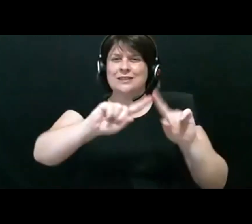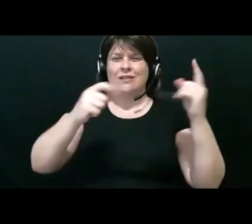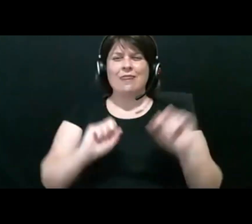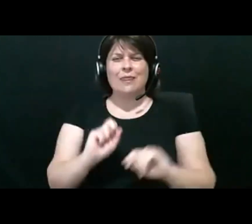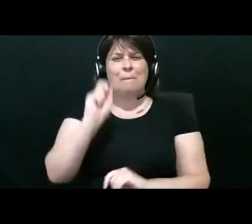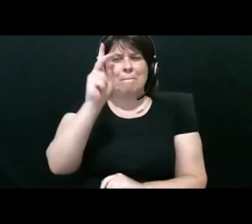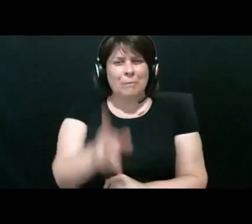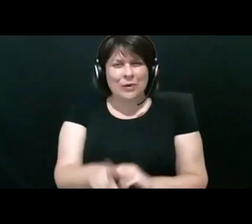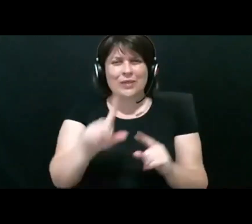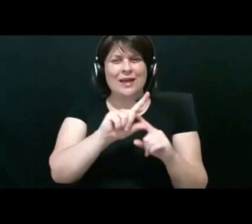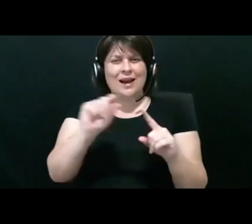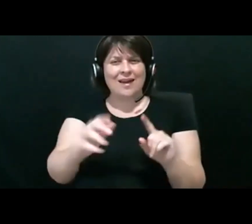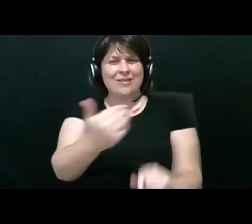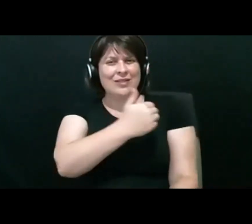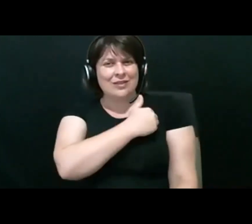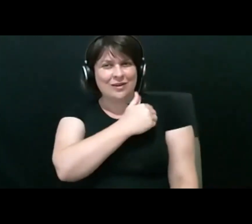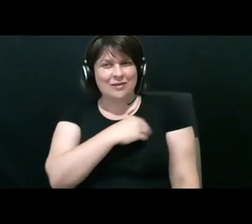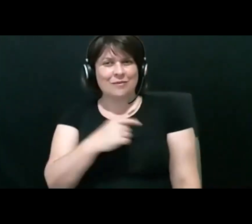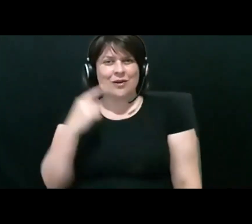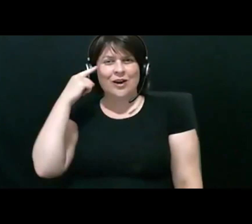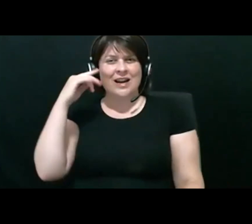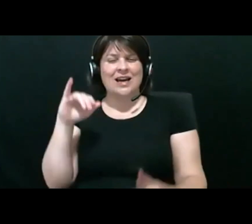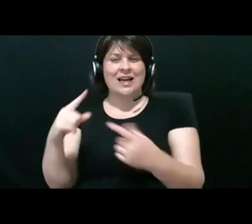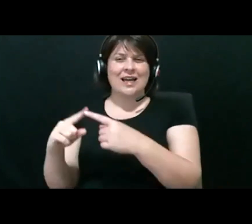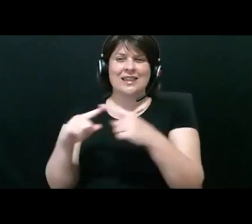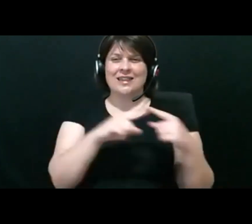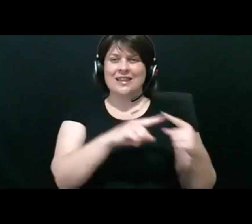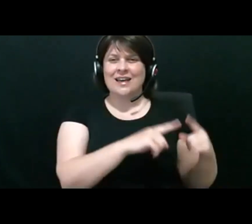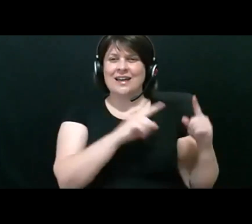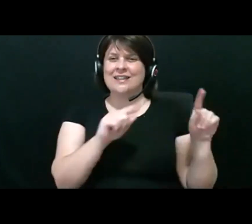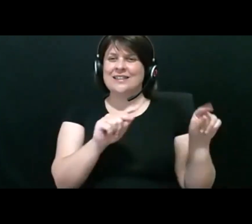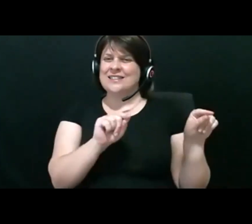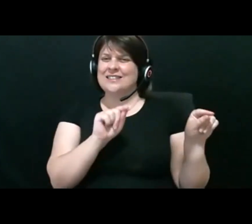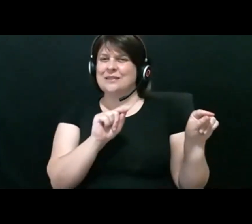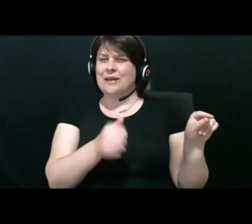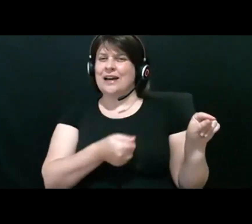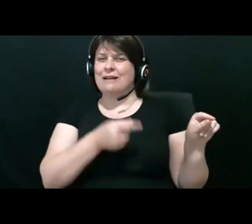It will be in the afternoon in the Eastern States. It's open to the Asia-Pacific area.